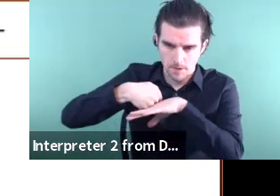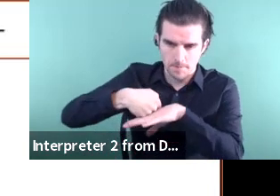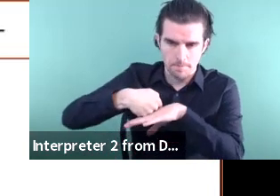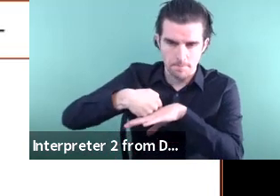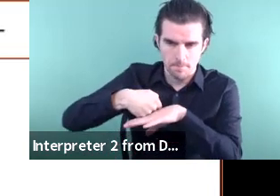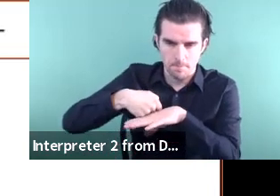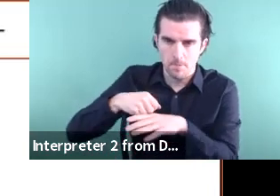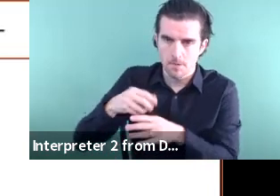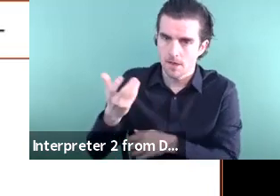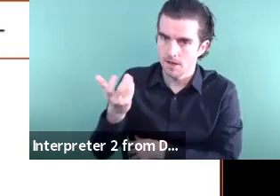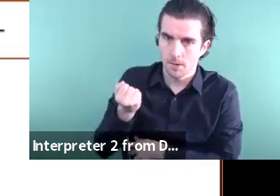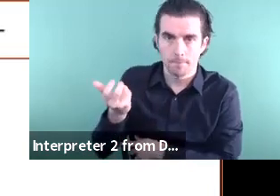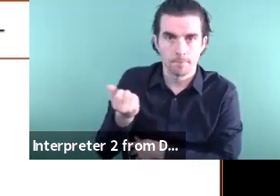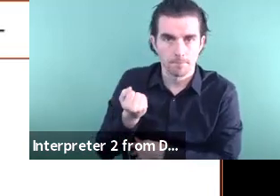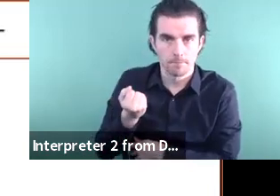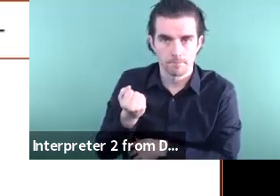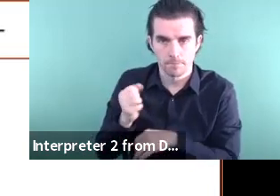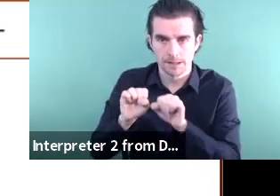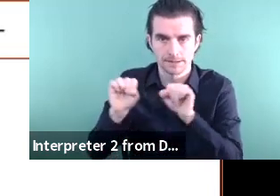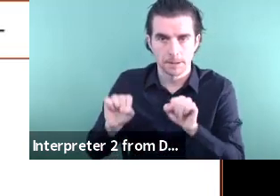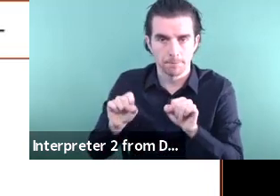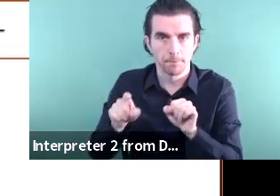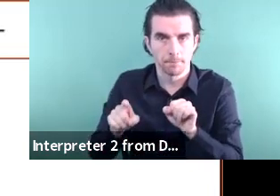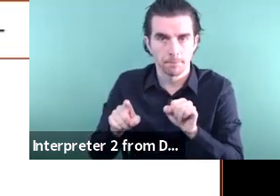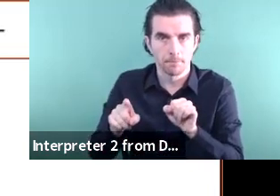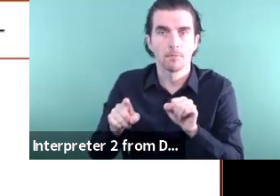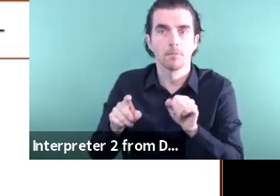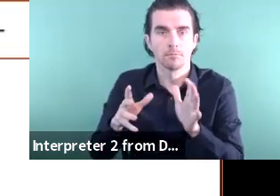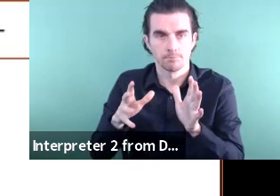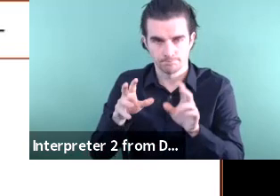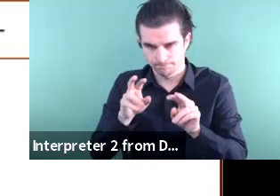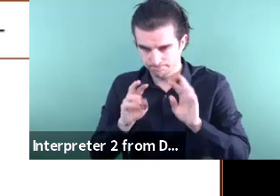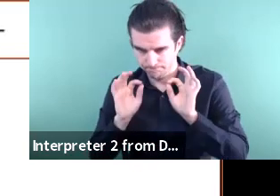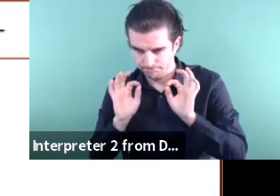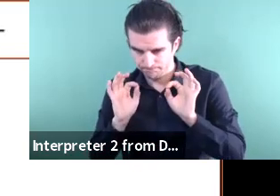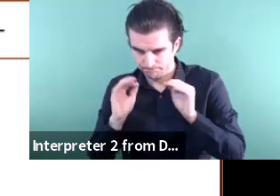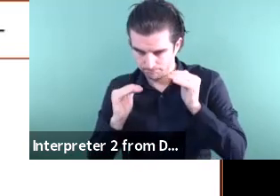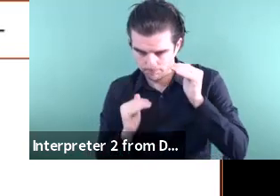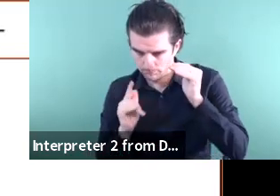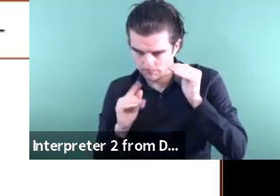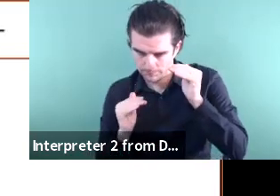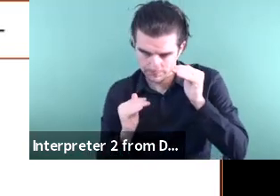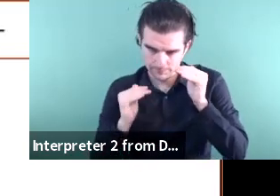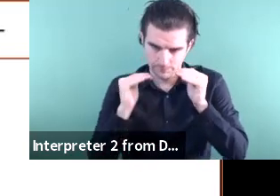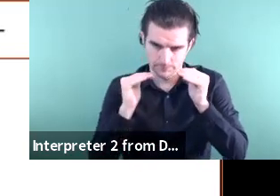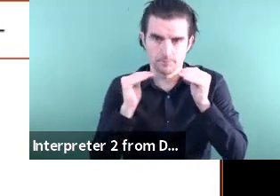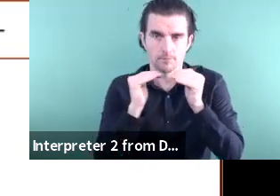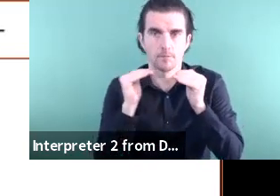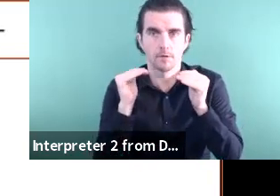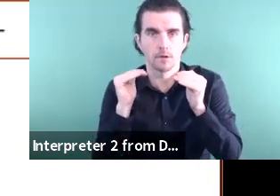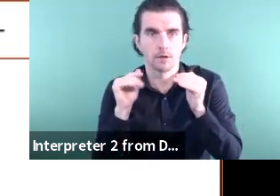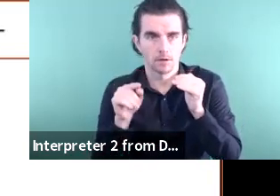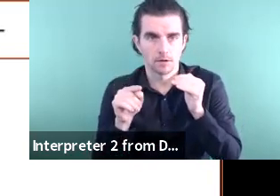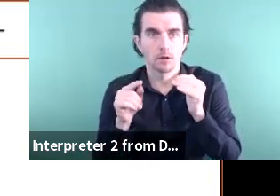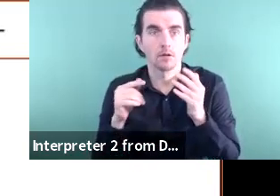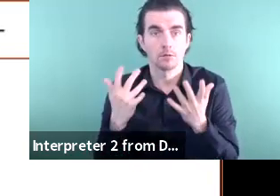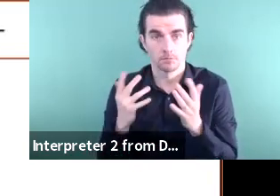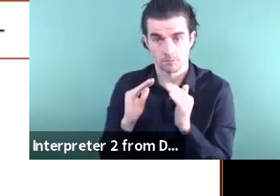the extra costs that are faced by people with disability and their families and a study in 2007